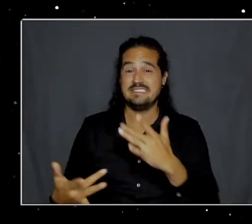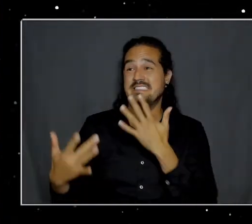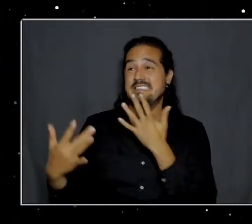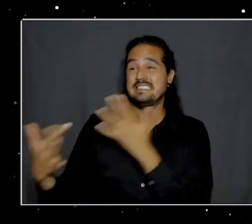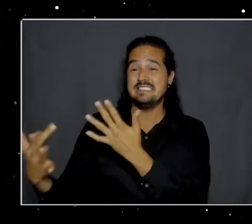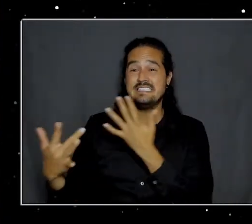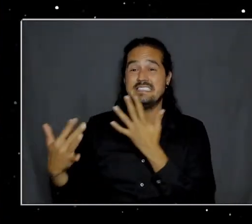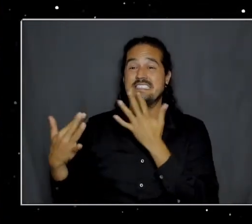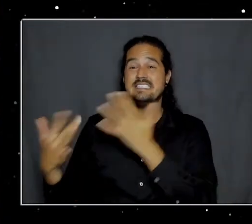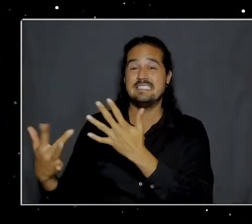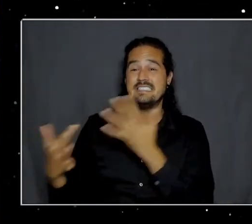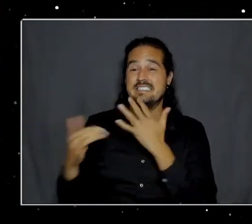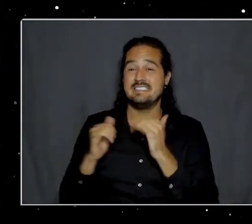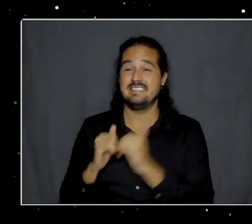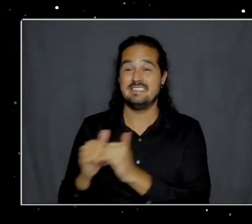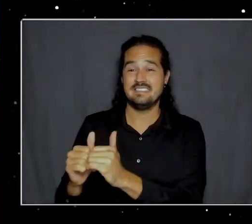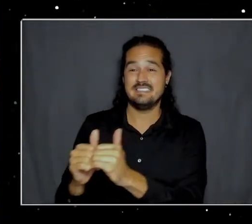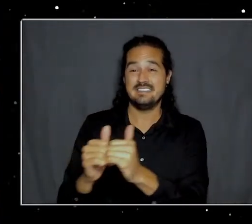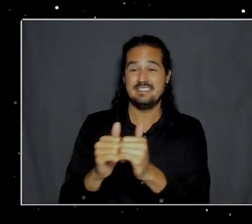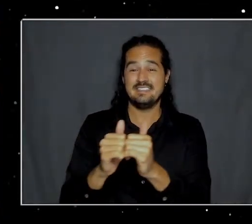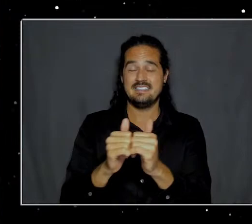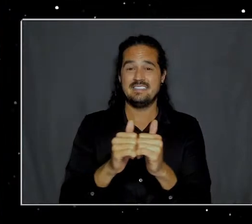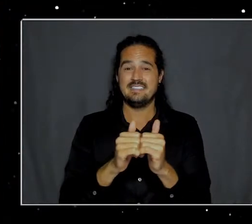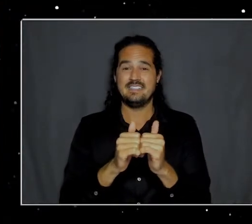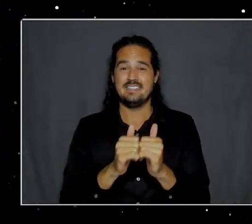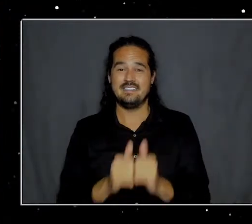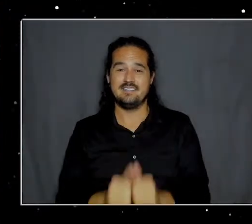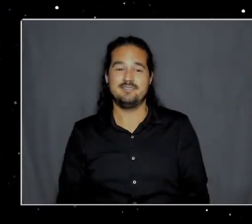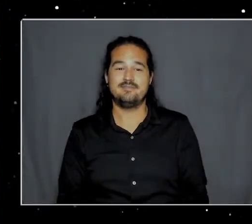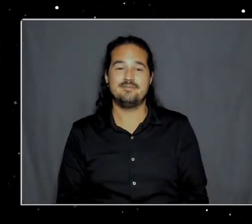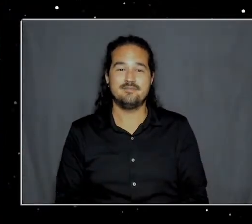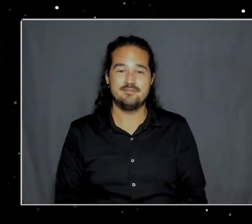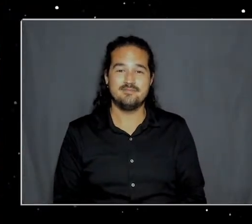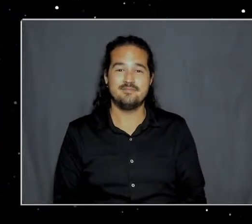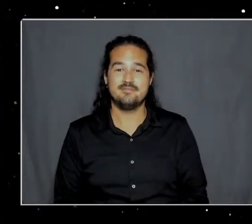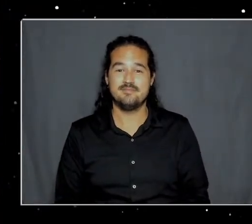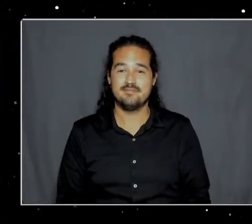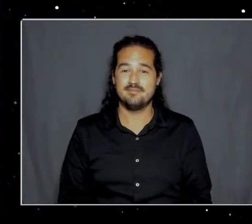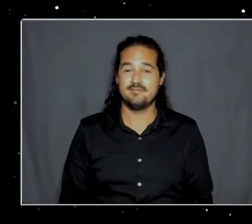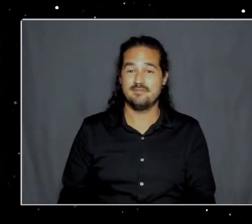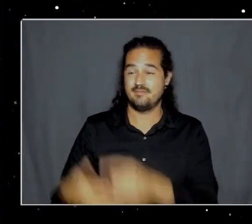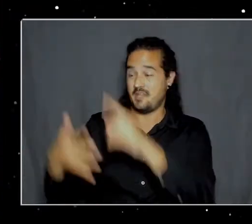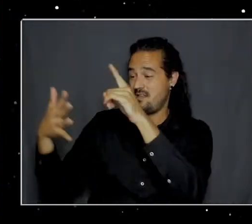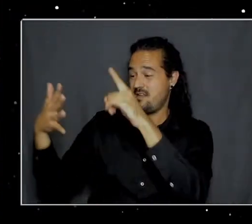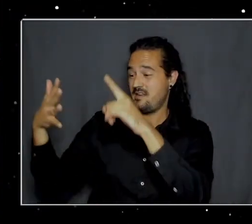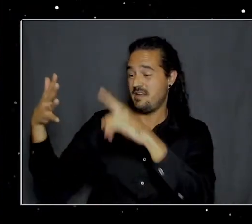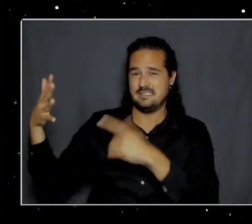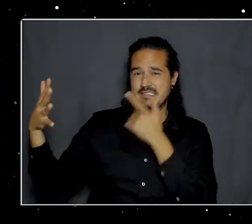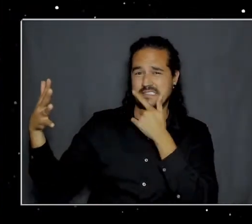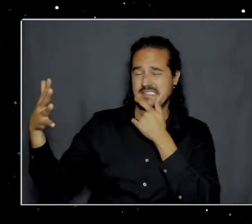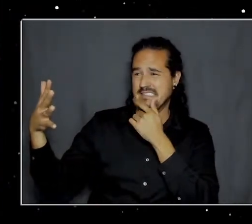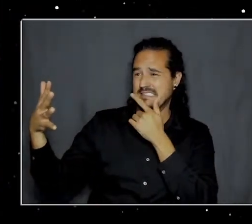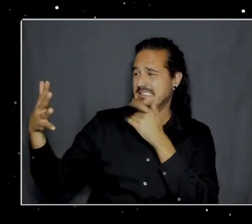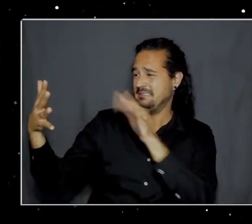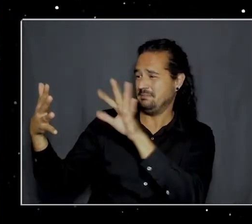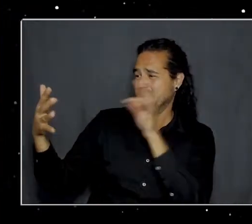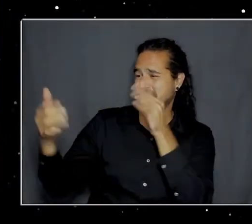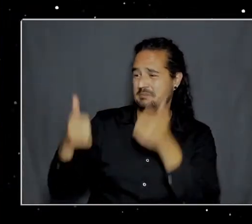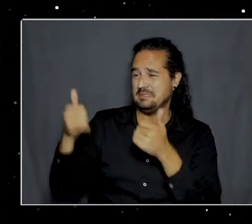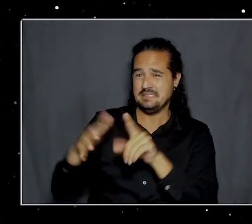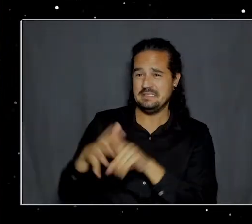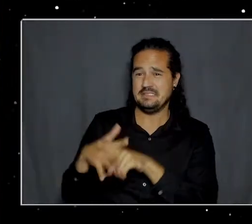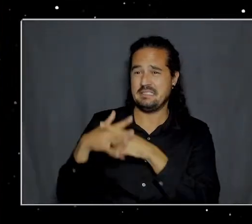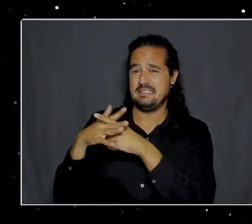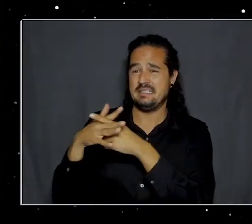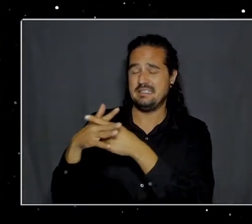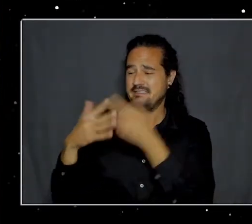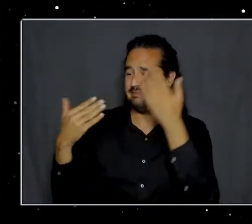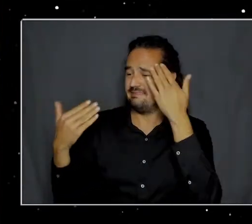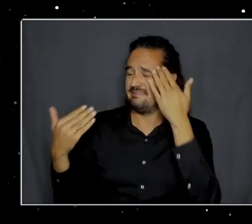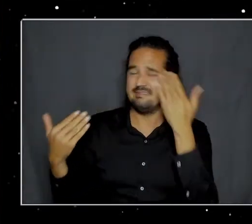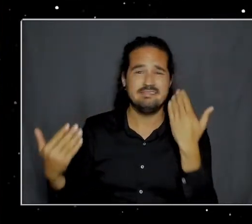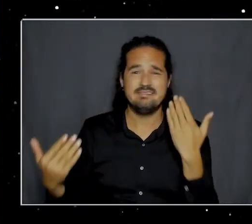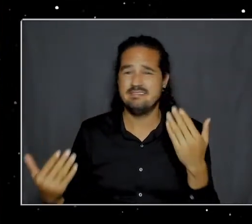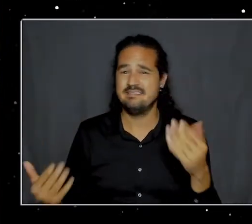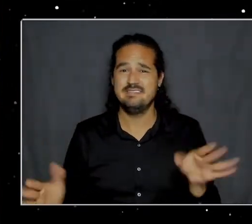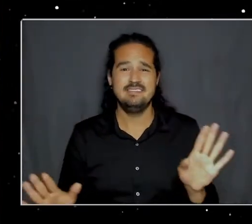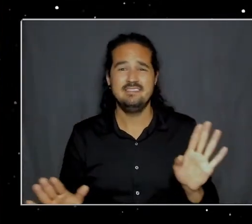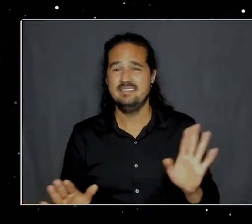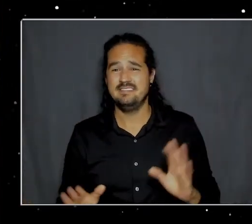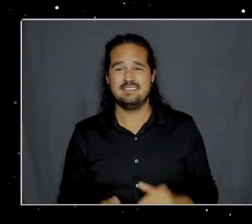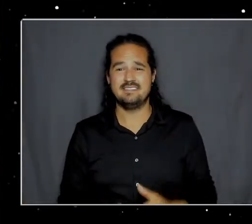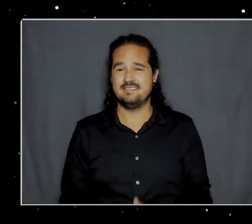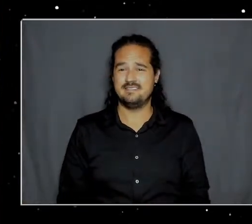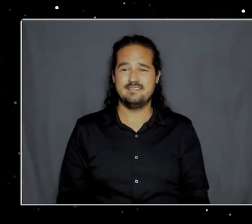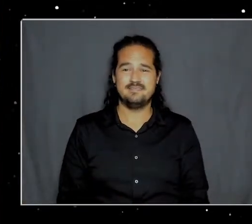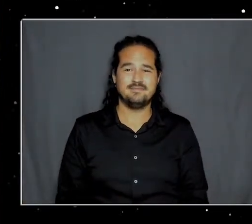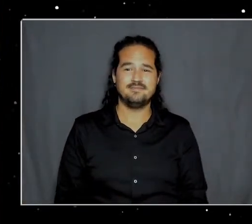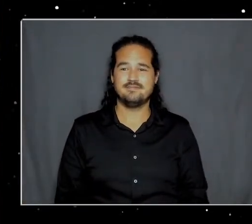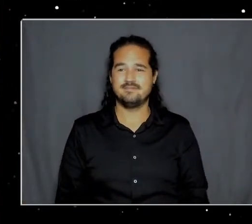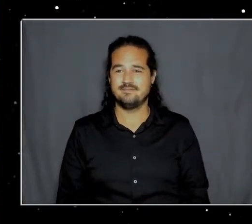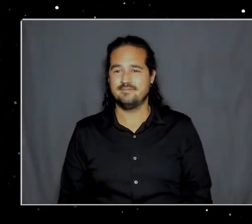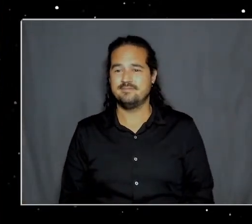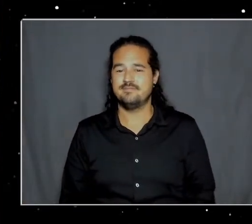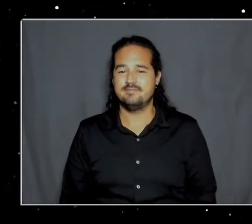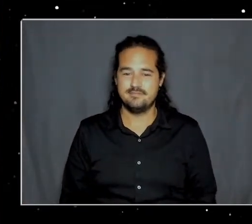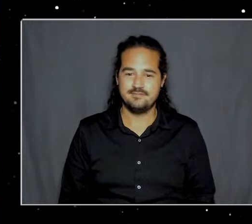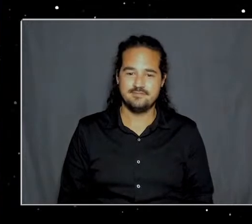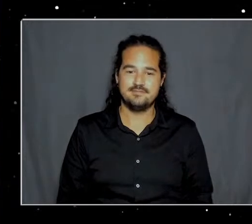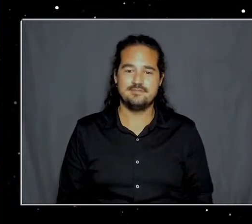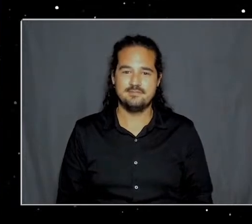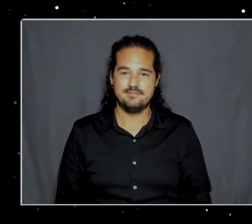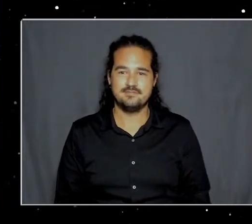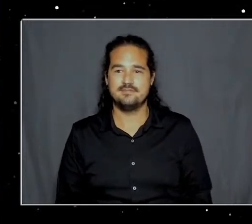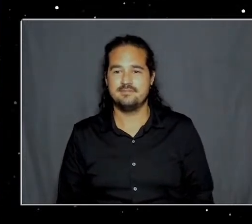WE WILL NOT KNOW WHERE TO BEGIN